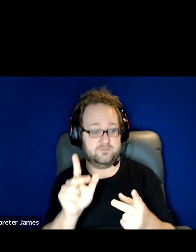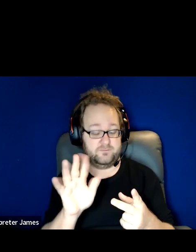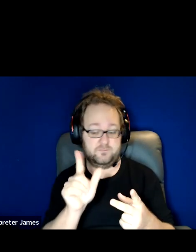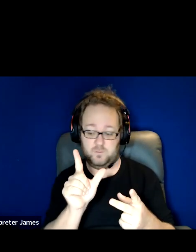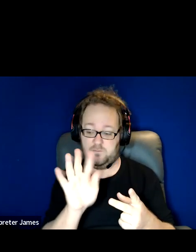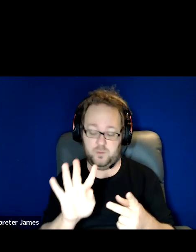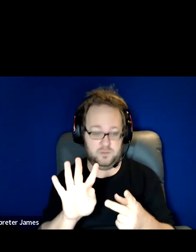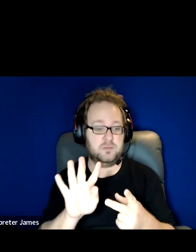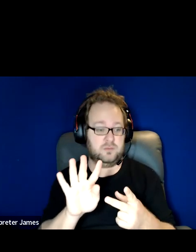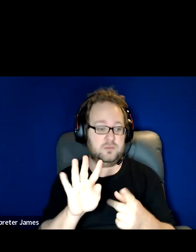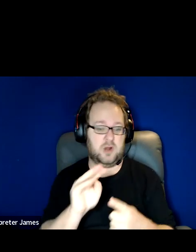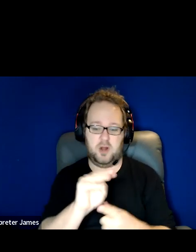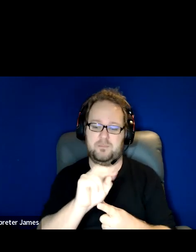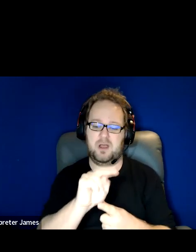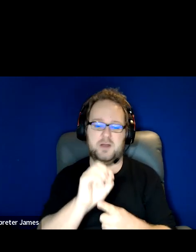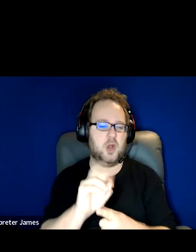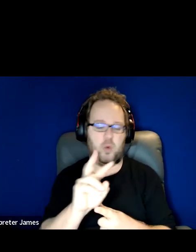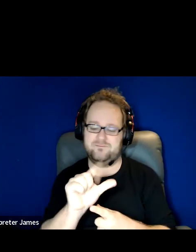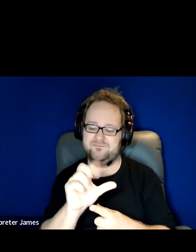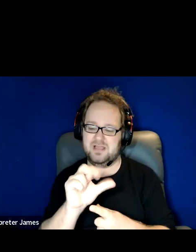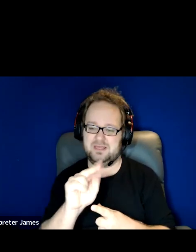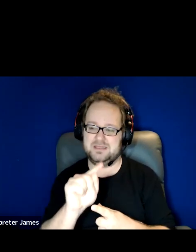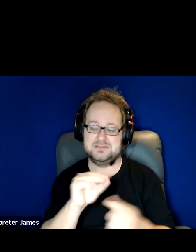so they have one strain based on the most recently